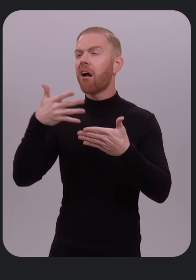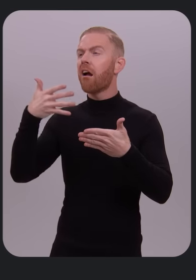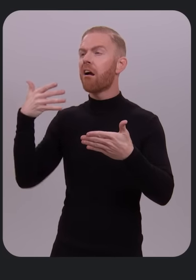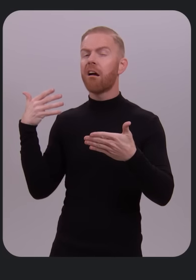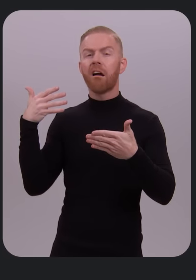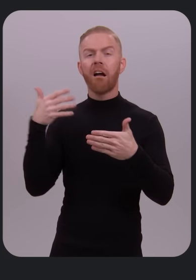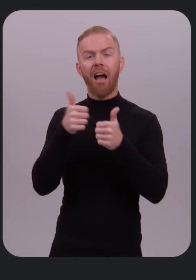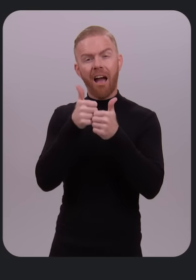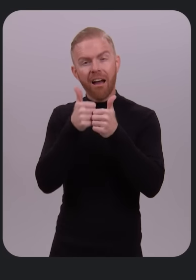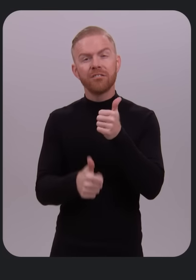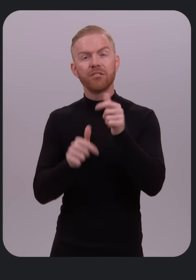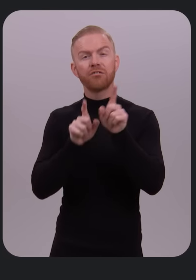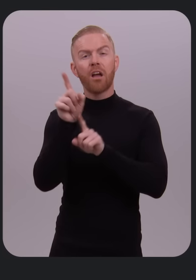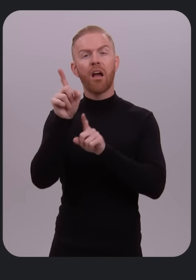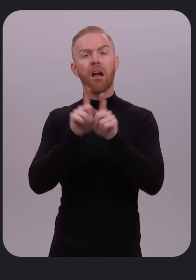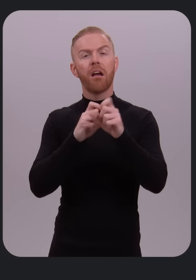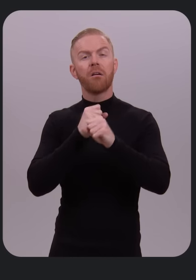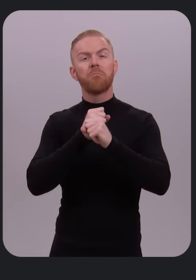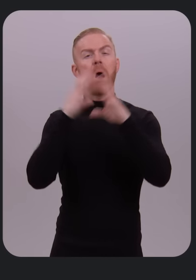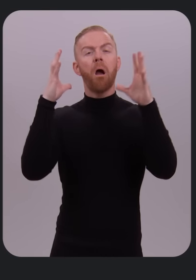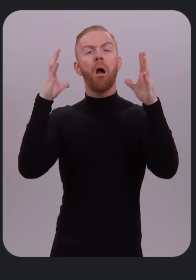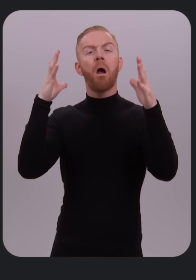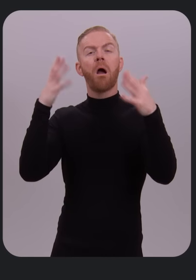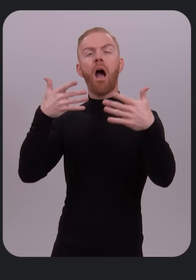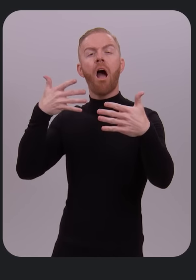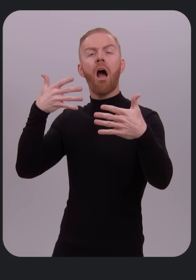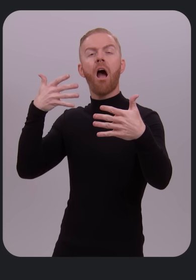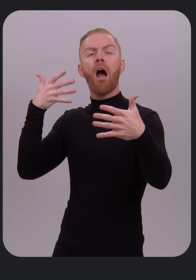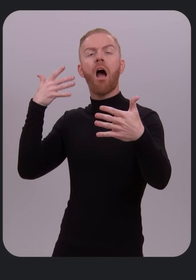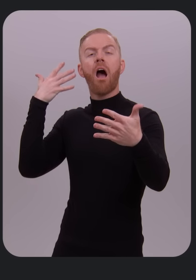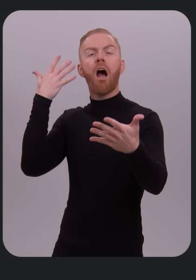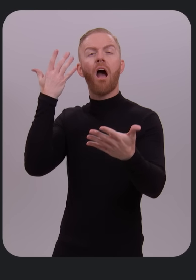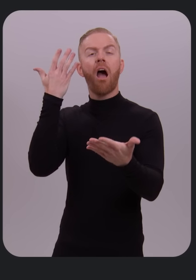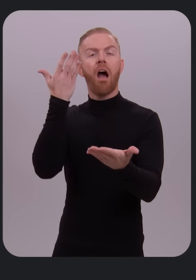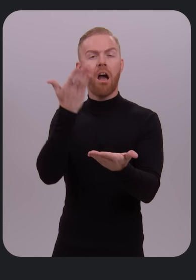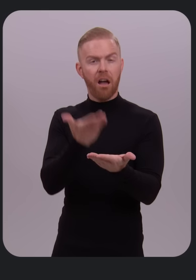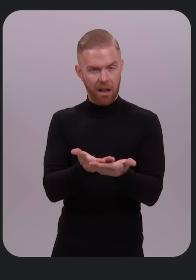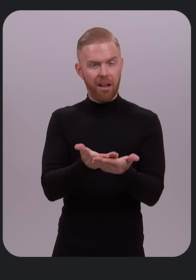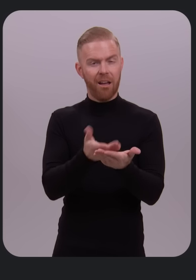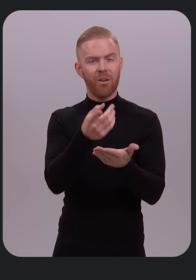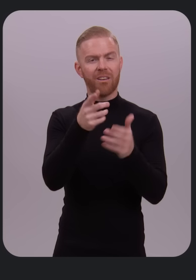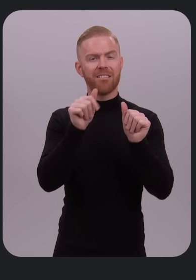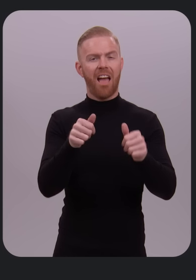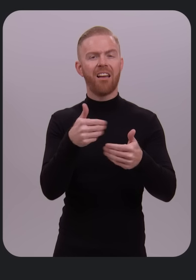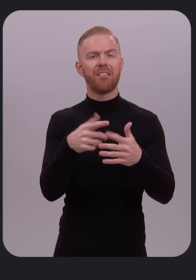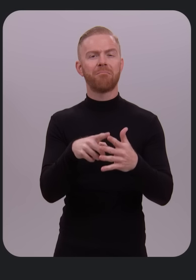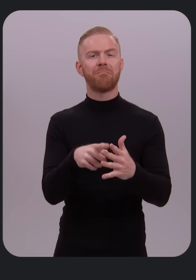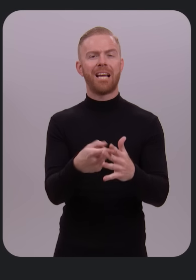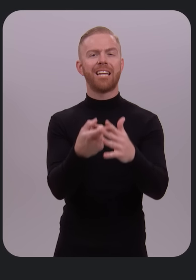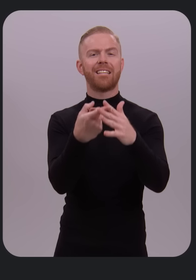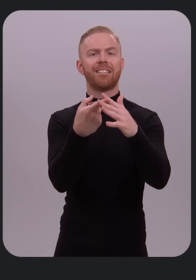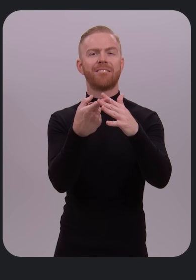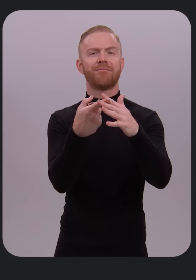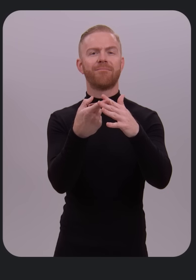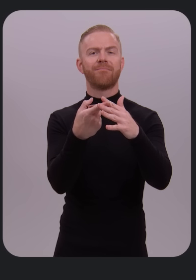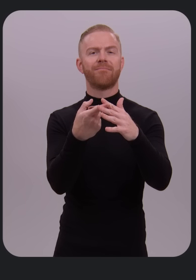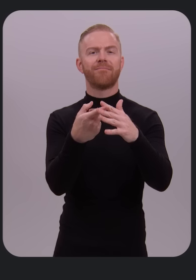died so that you could begin-- [BREATHING AND SINGING]